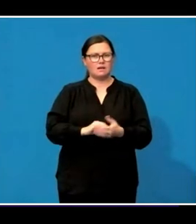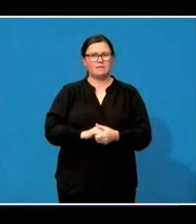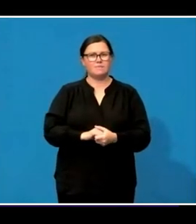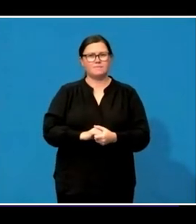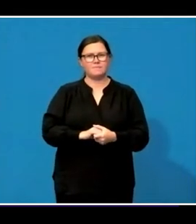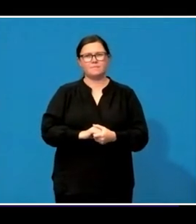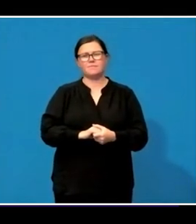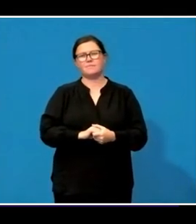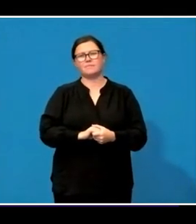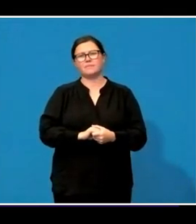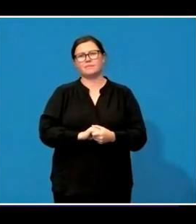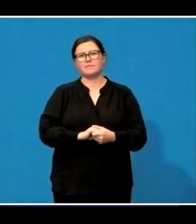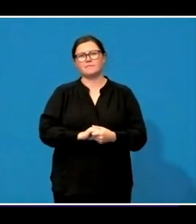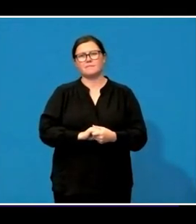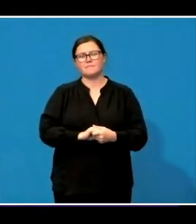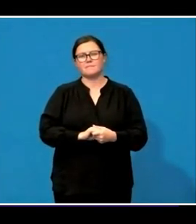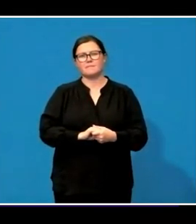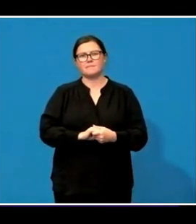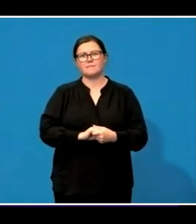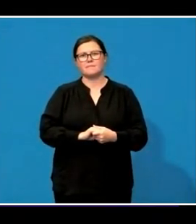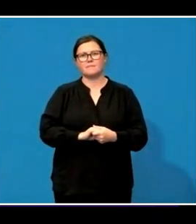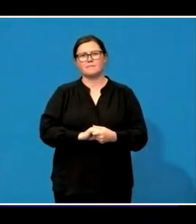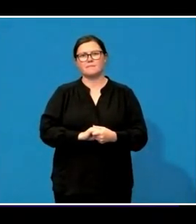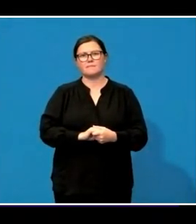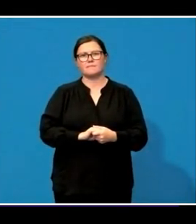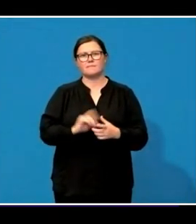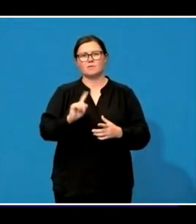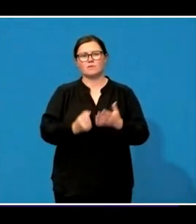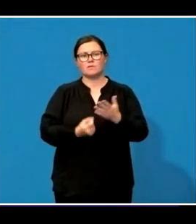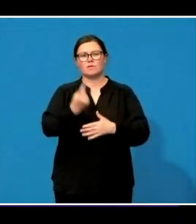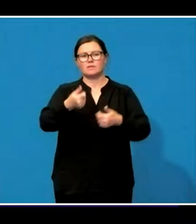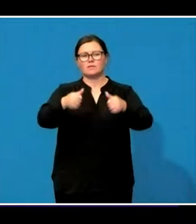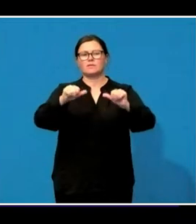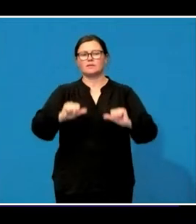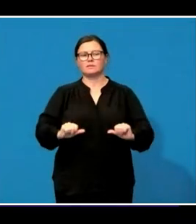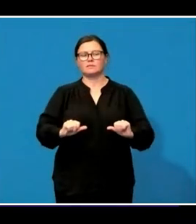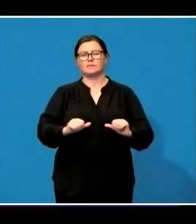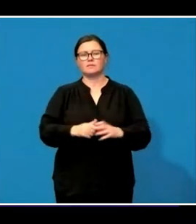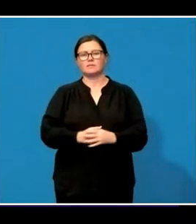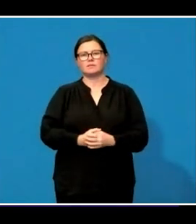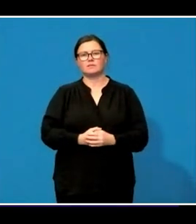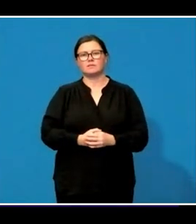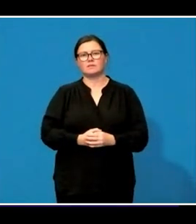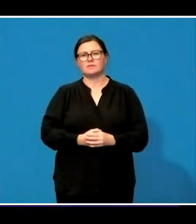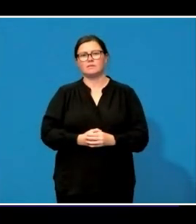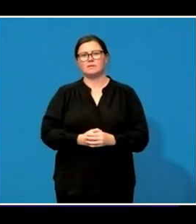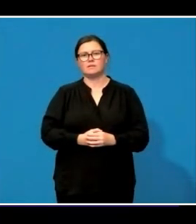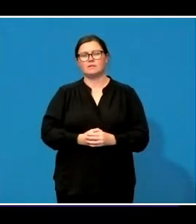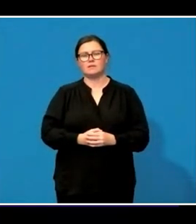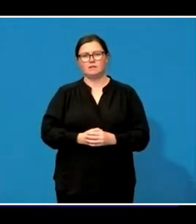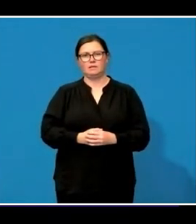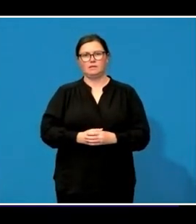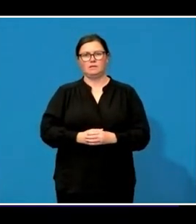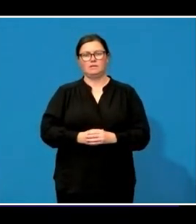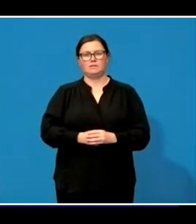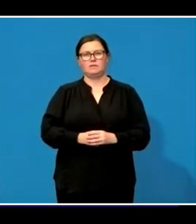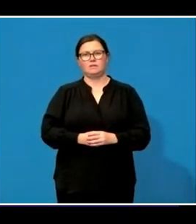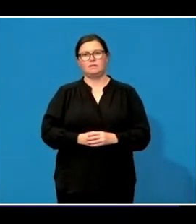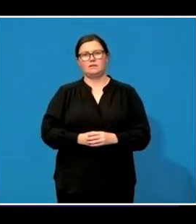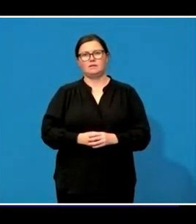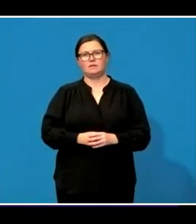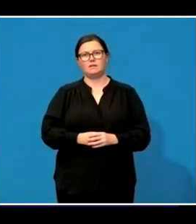He became what would always be regarded as part of a Stolen